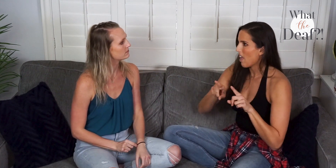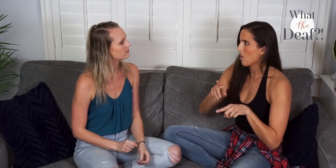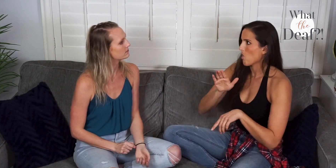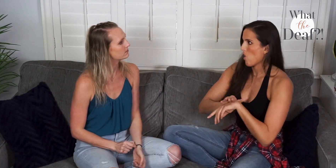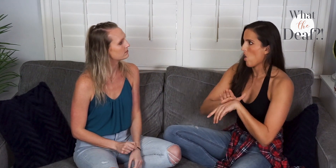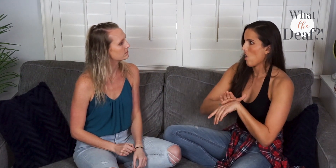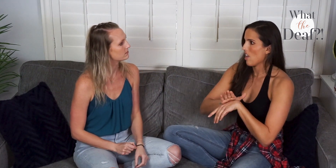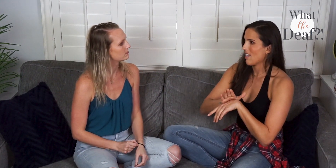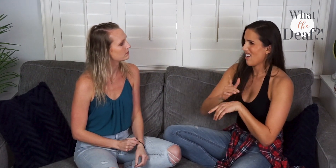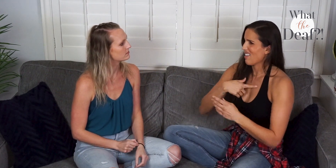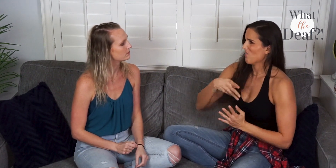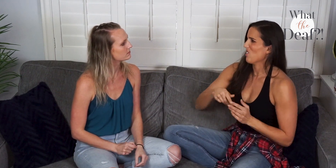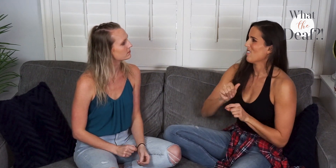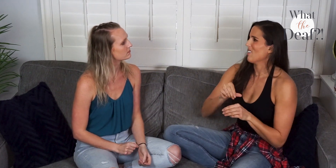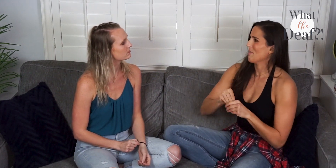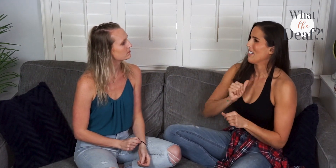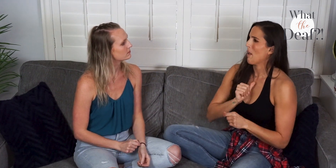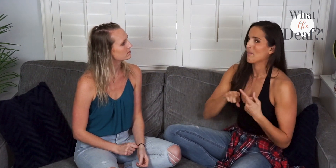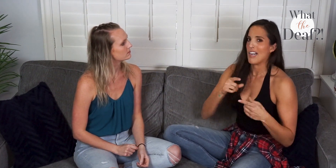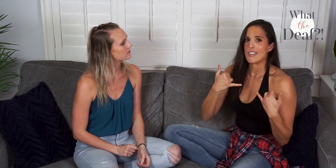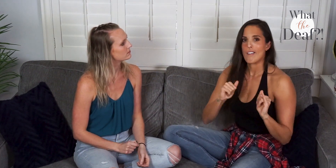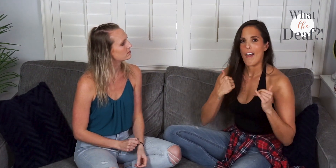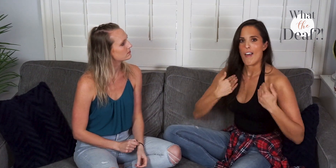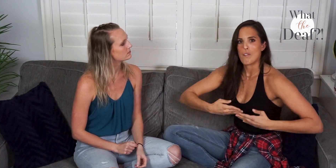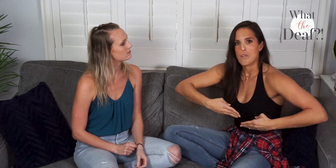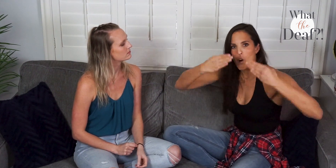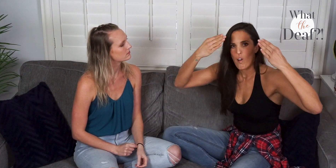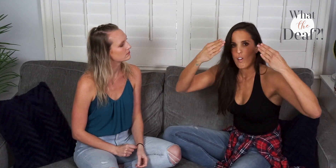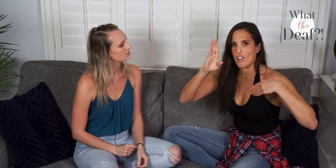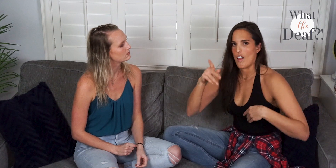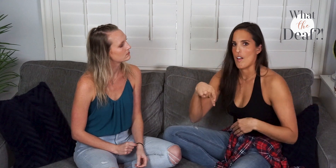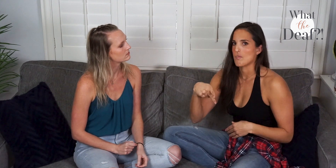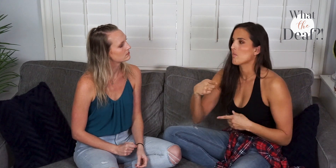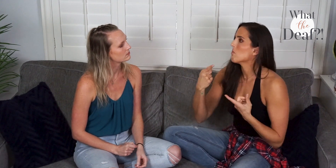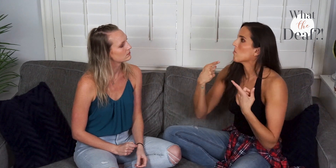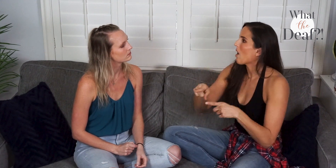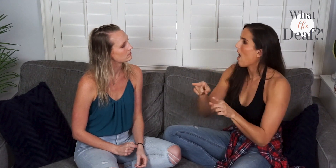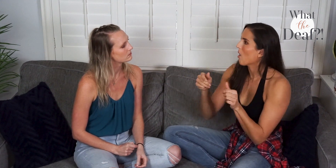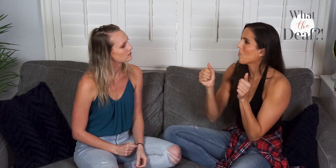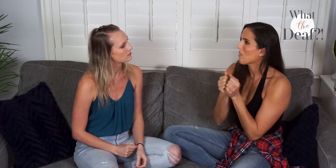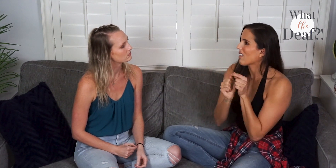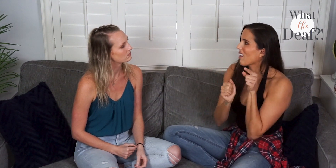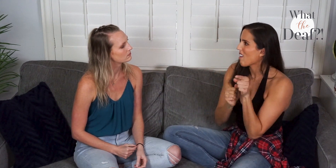in previous dates I've been on, I was rooted with who I am, but I still had a wall up.